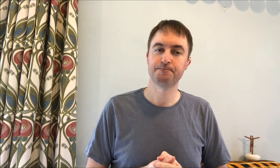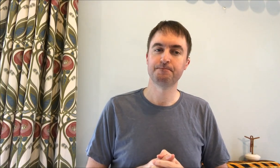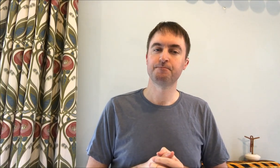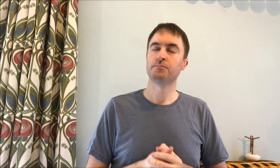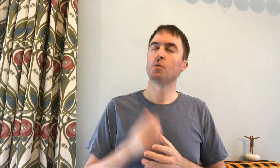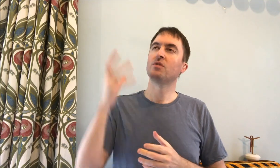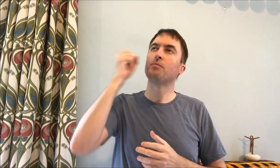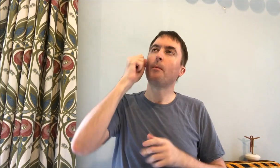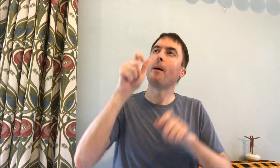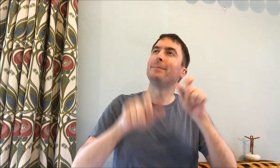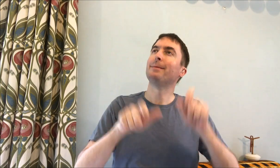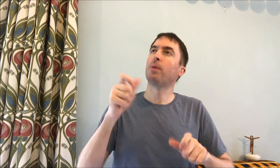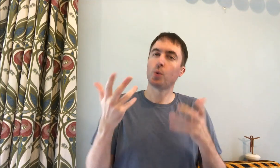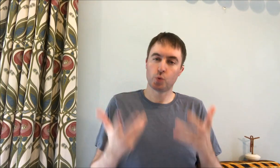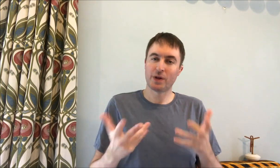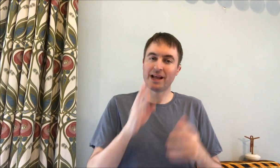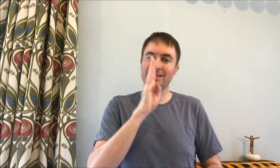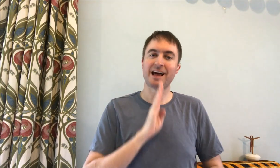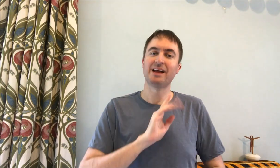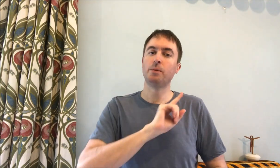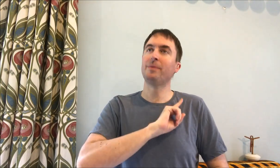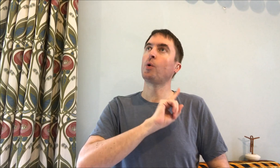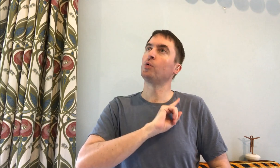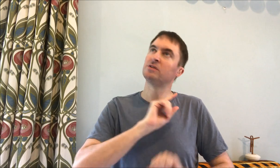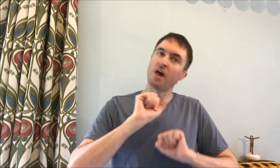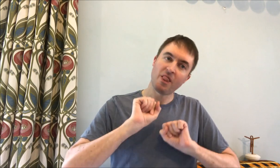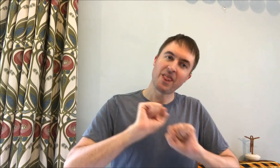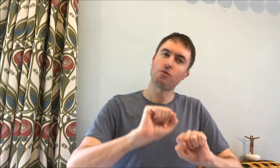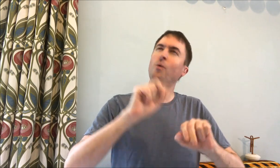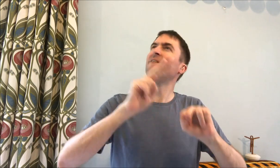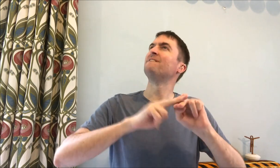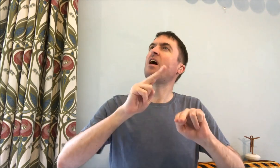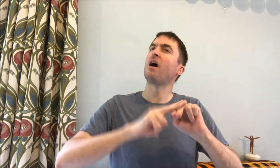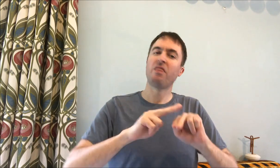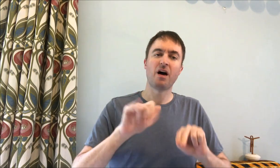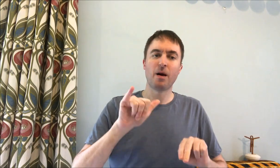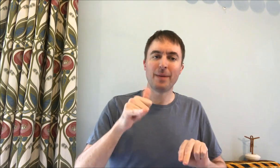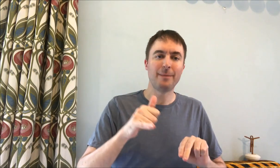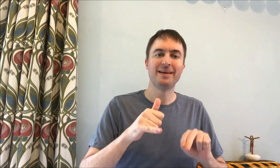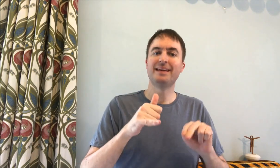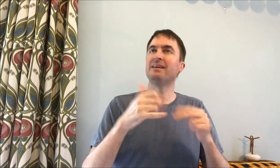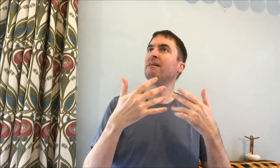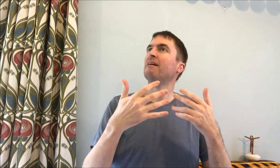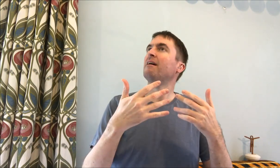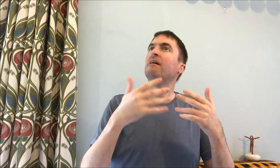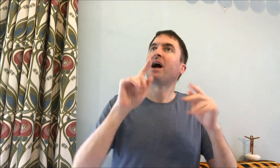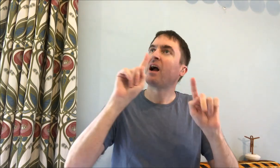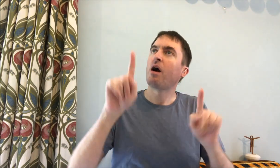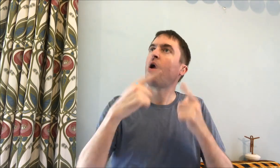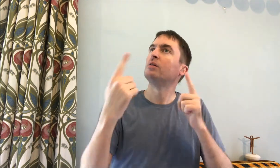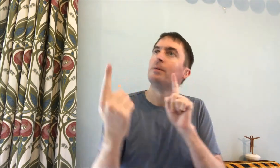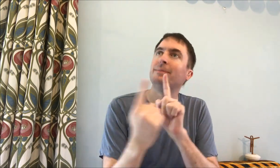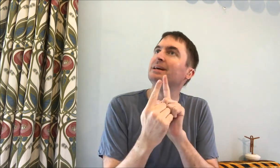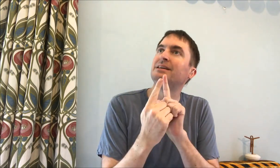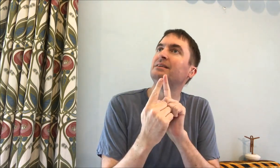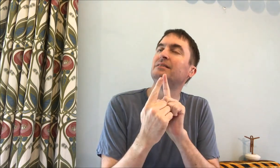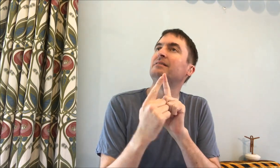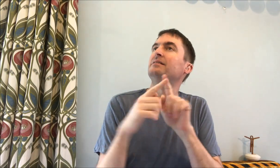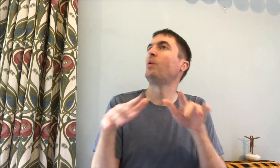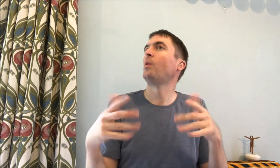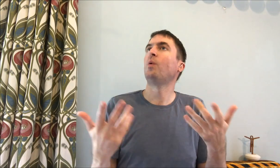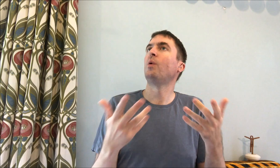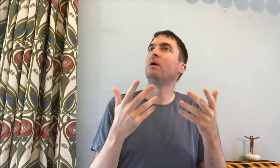those who are sad today as they think of their fathers, because they cannot be with them;